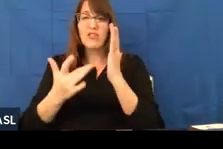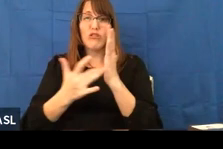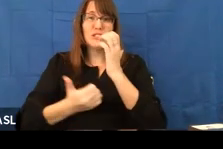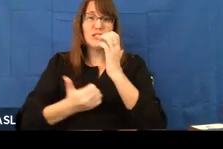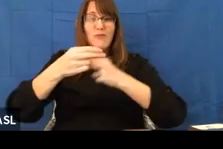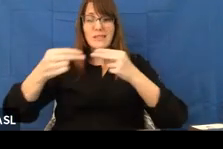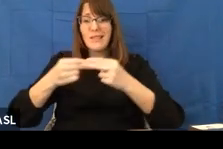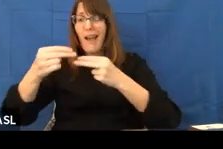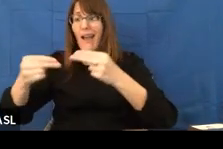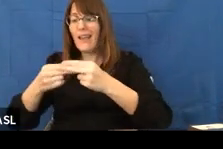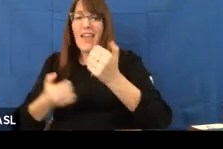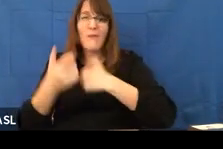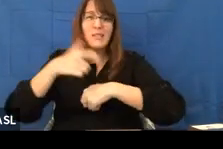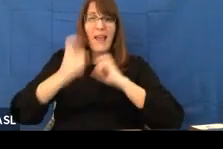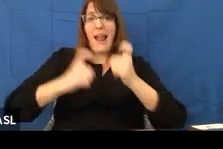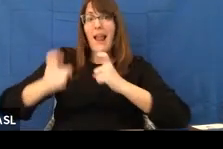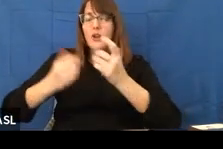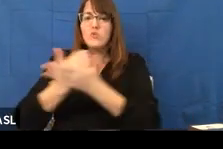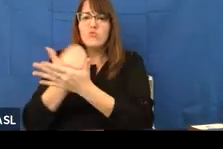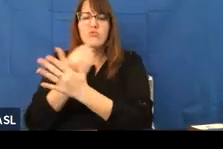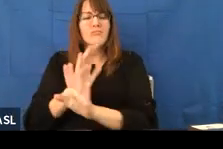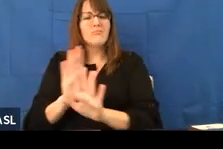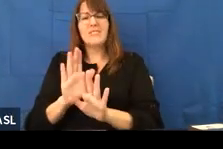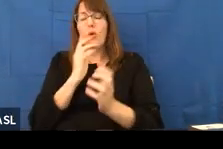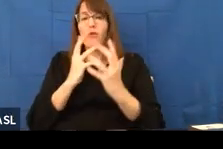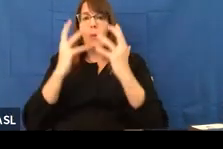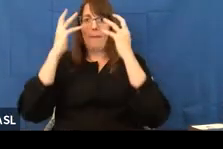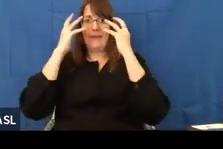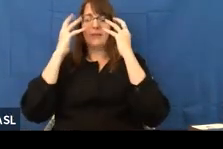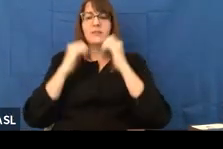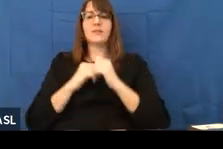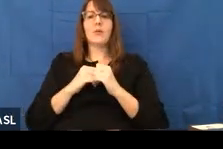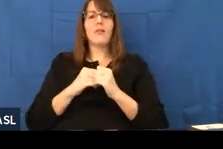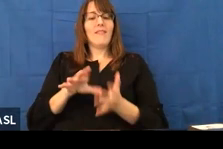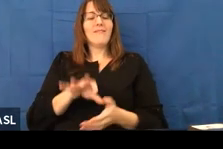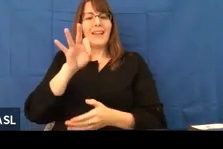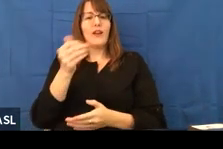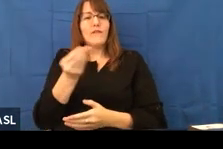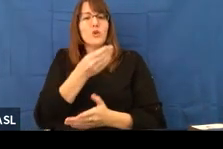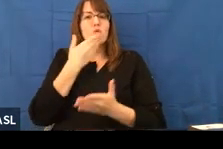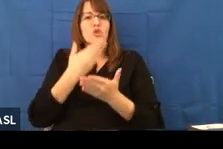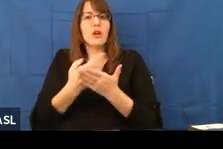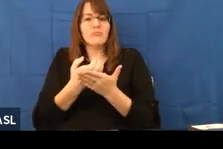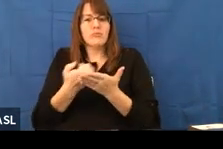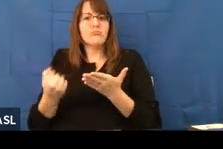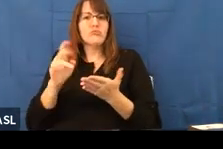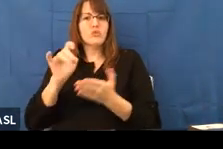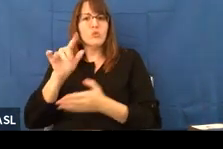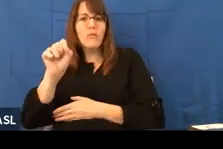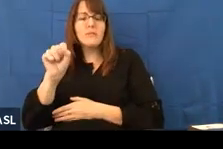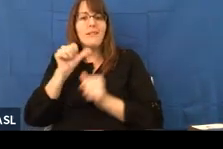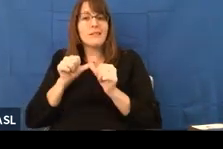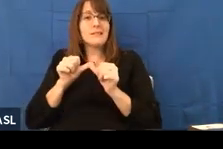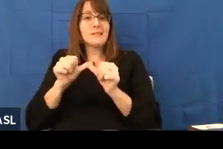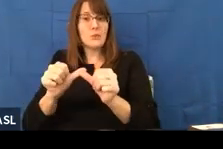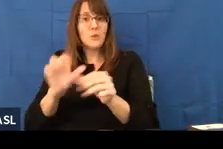Jewyl Alderson Clarke, SDCOE: It will take a lot of time to trance transition to that. So identifying a few tools and sticking to them is a great way to make sure that students can engage